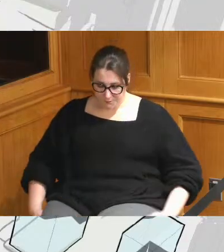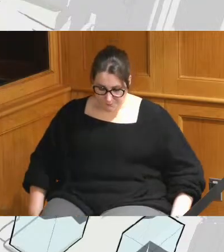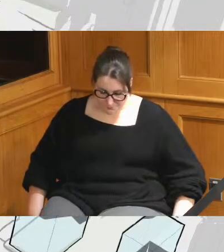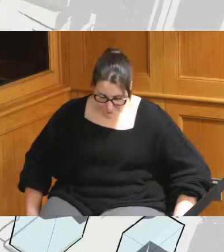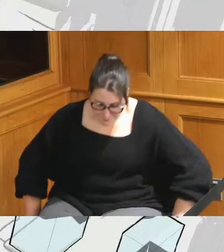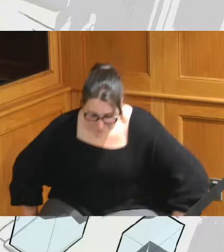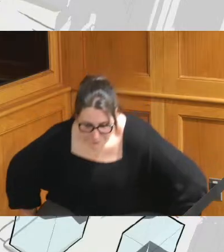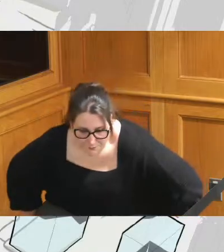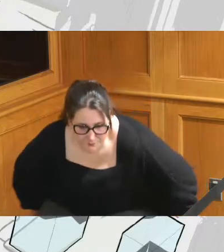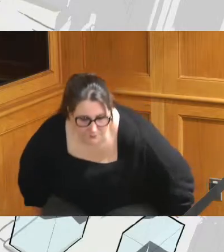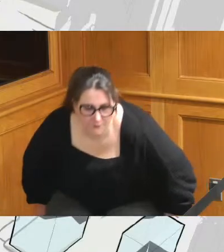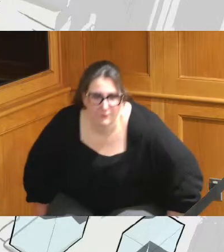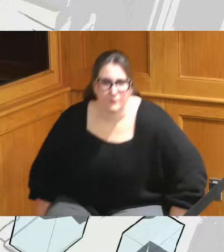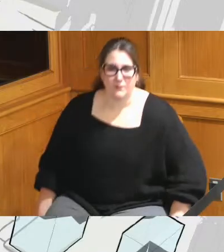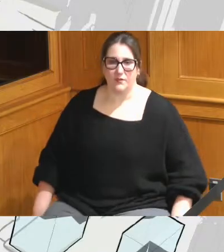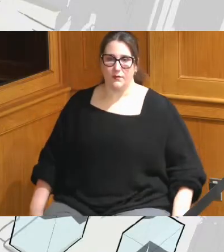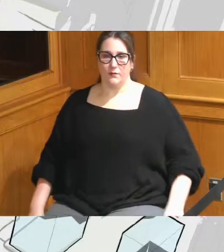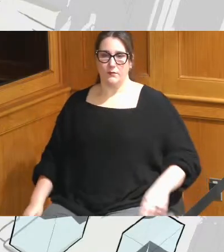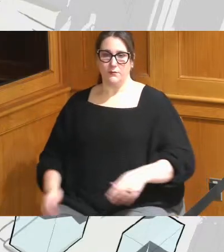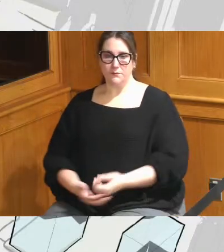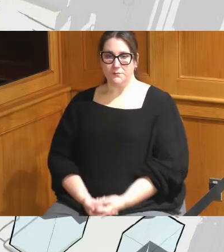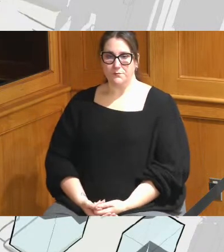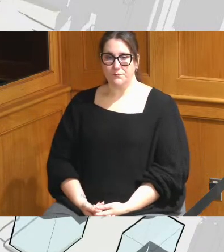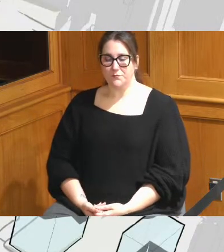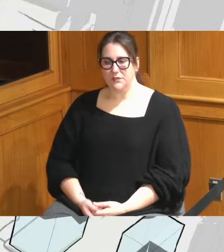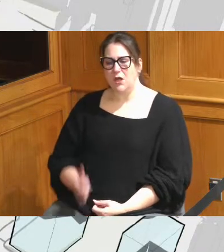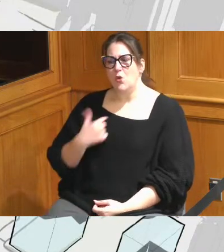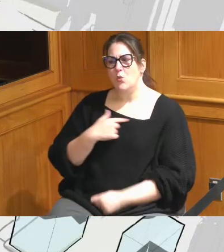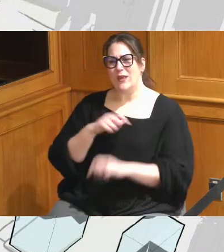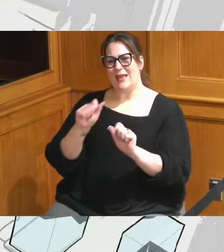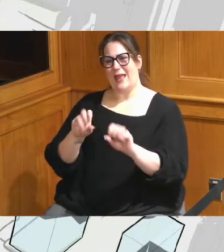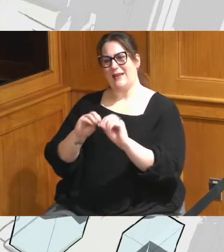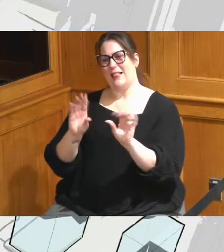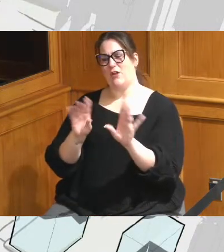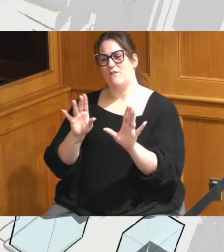the Black Music Walk of Fame. We can clarify that in the labels. It is a consistent planning idea.